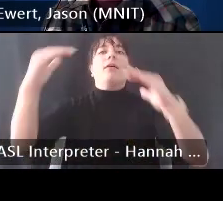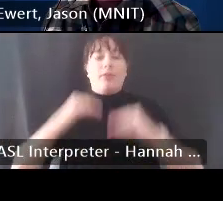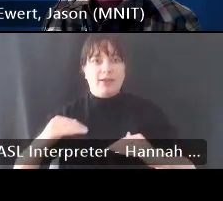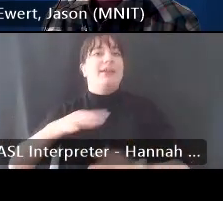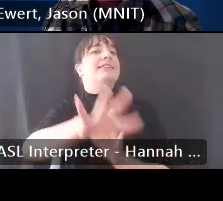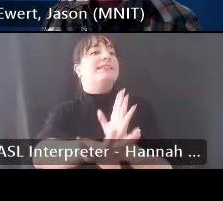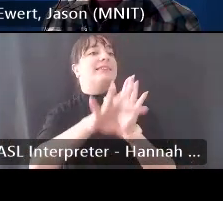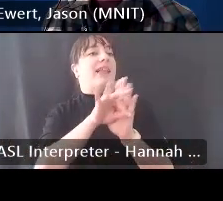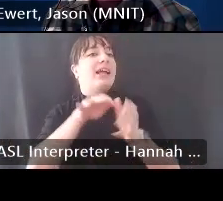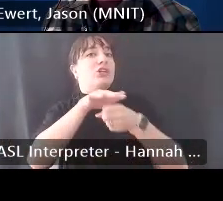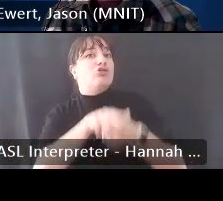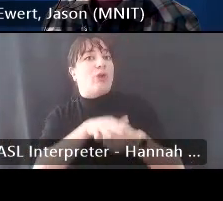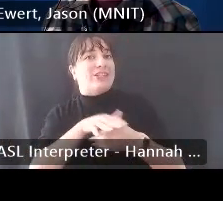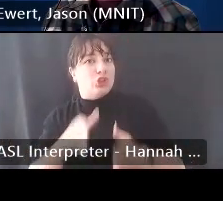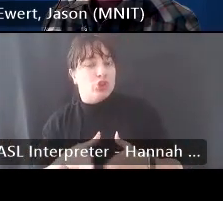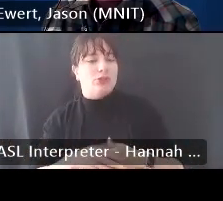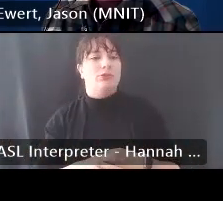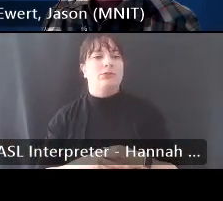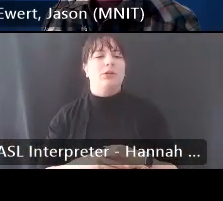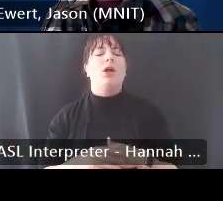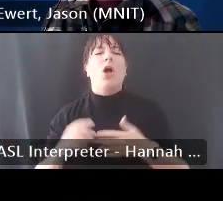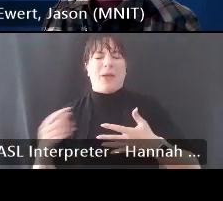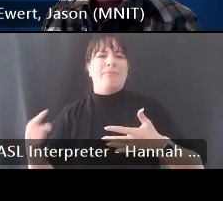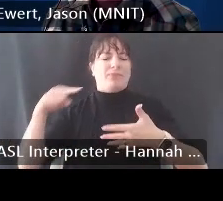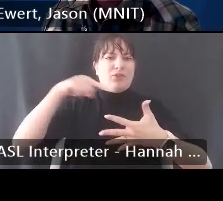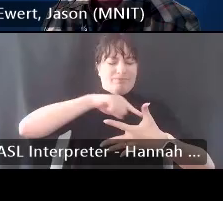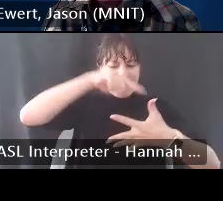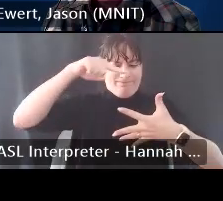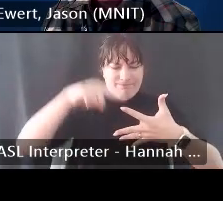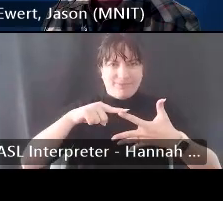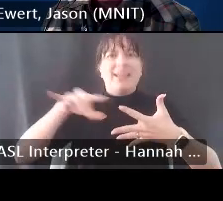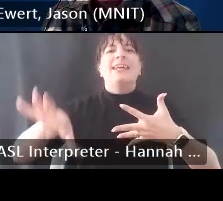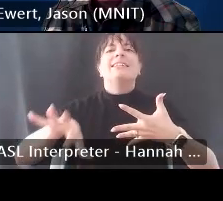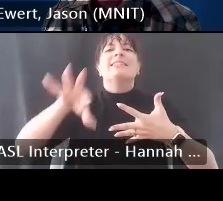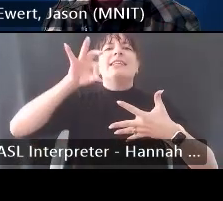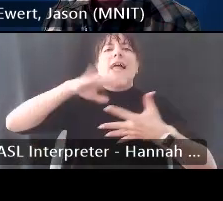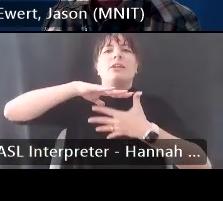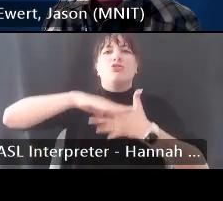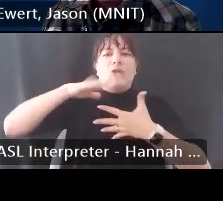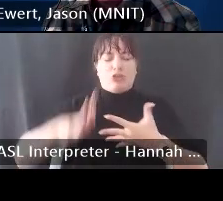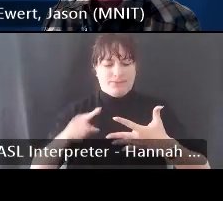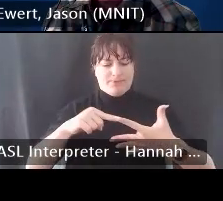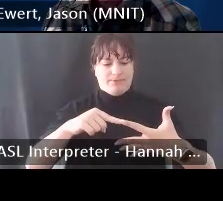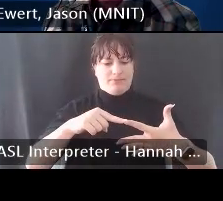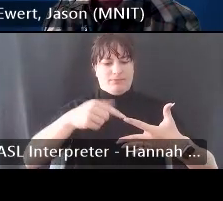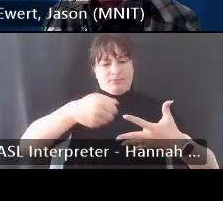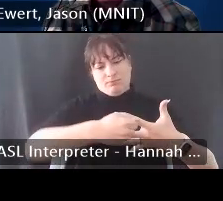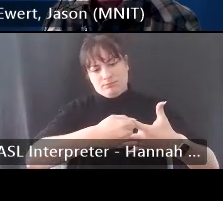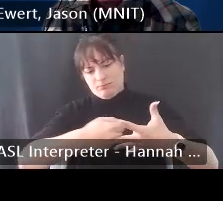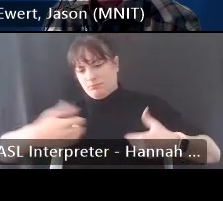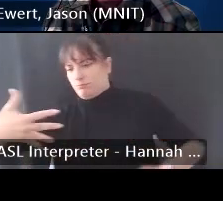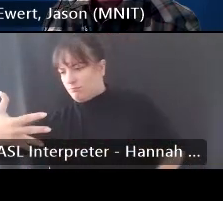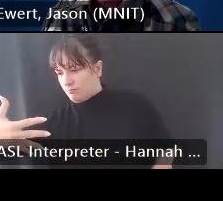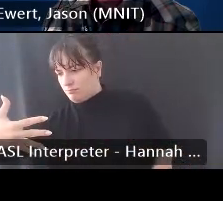And back to the stressor heading. And look at what's under there by arrowing down.